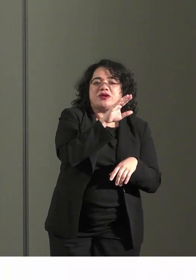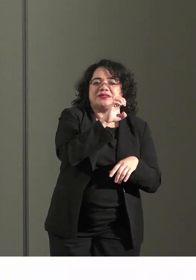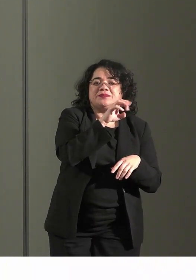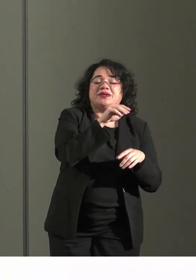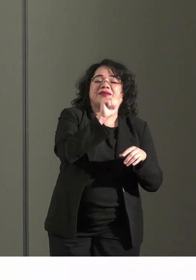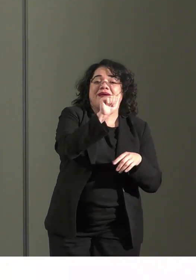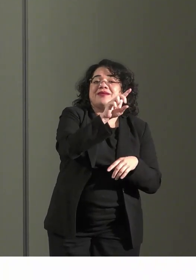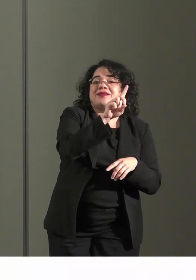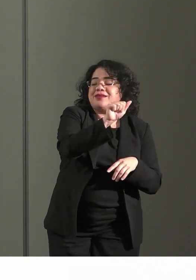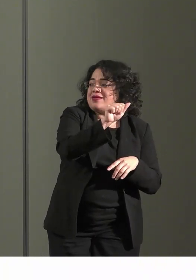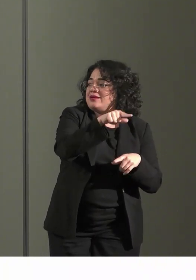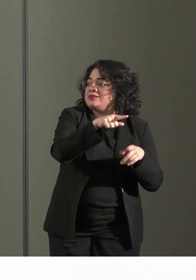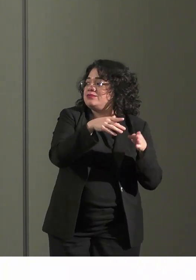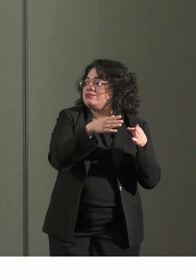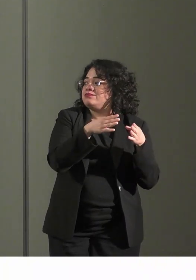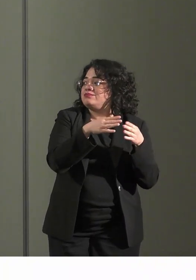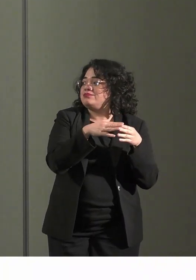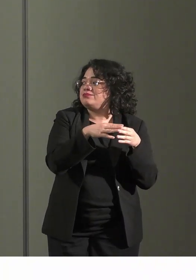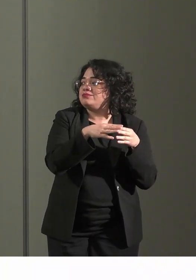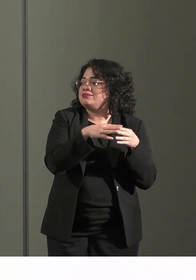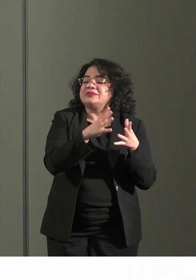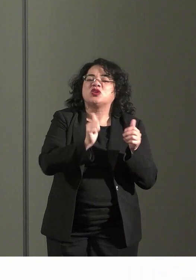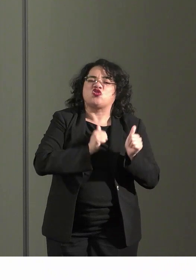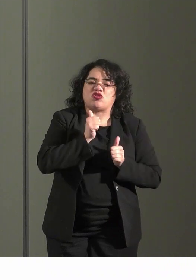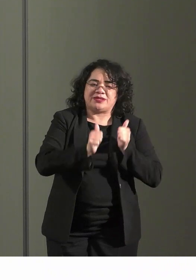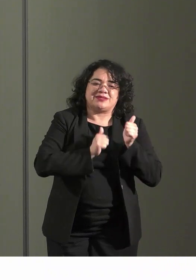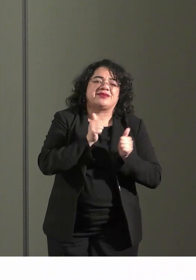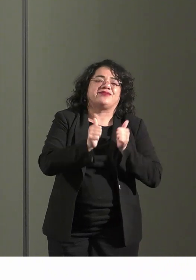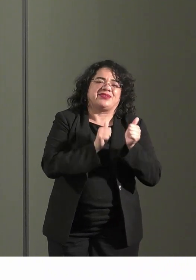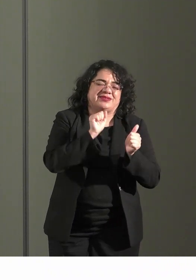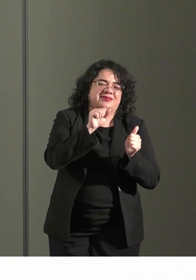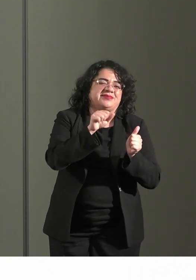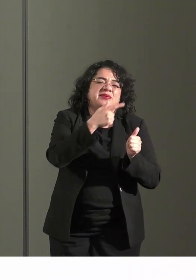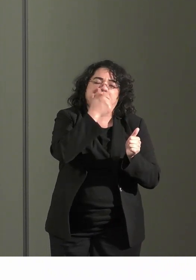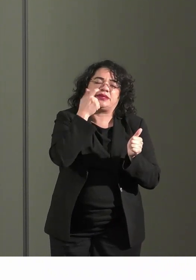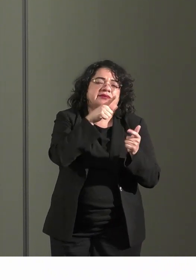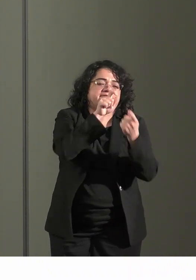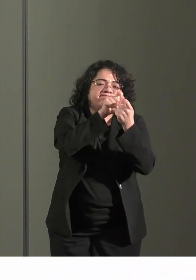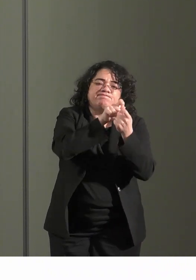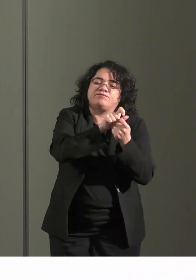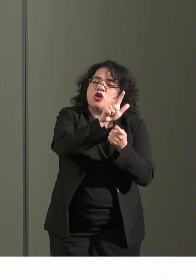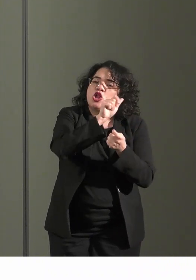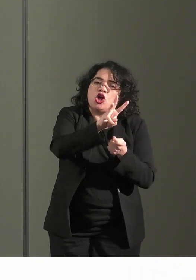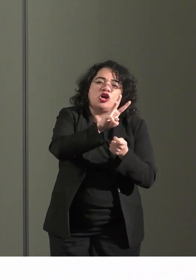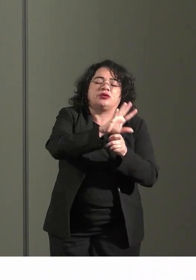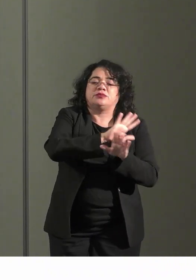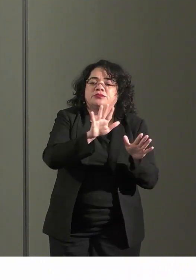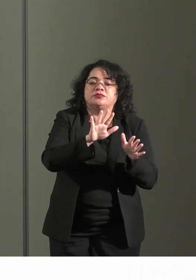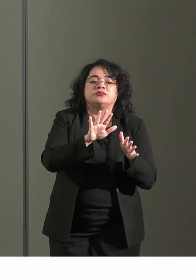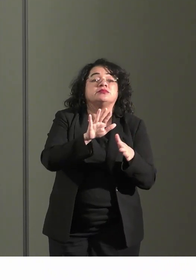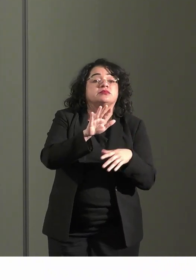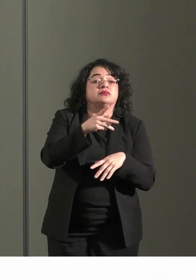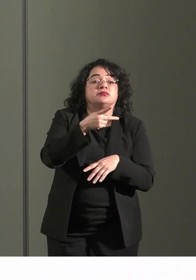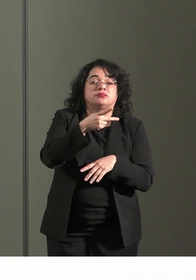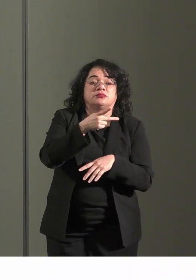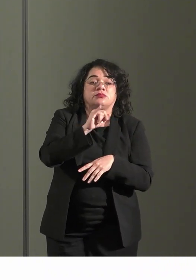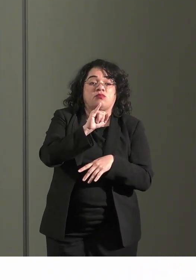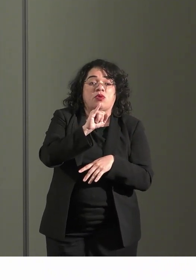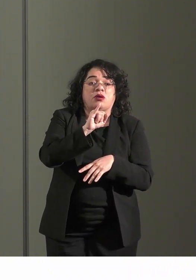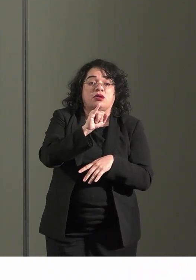that will more aggressive in enforcement posture and private right of action. Individuals have a